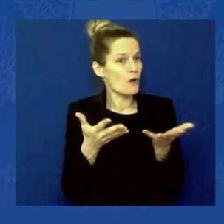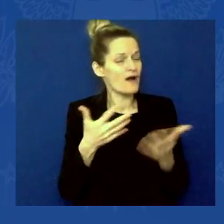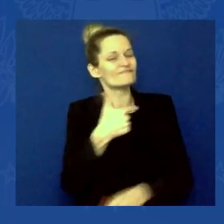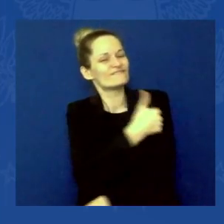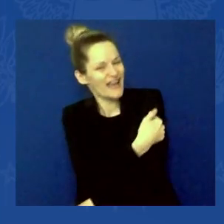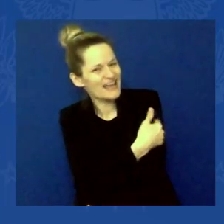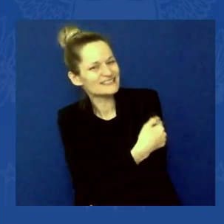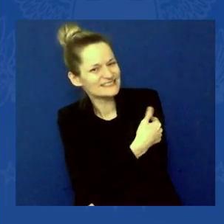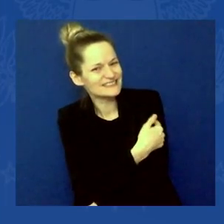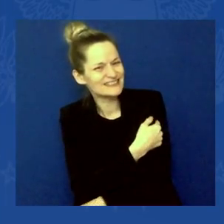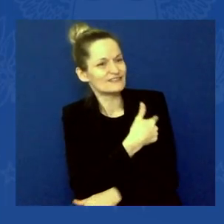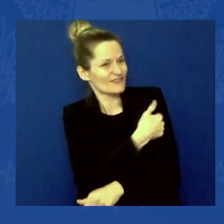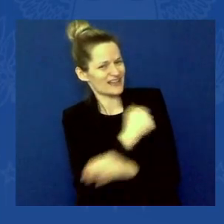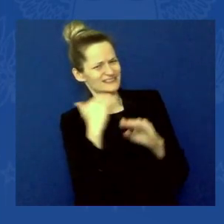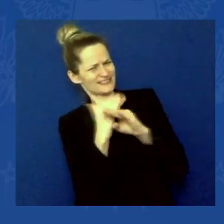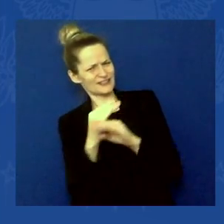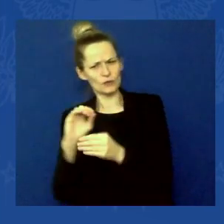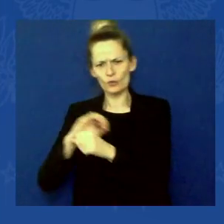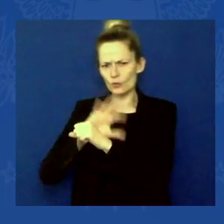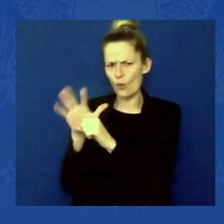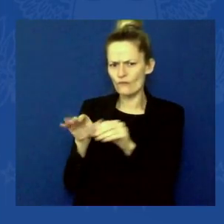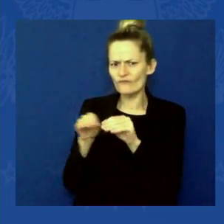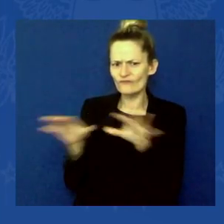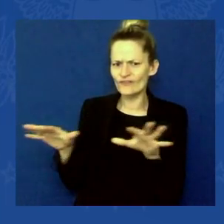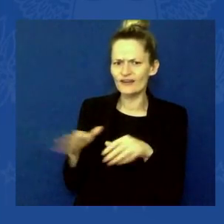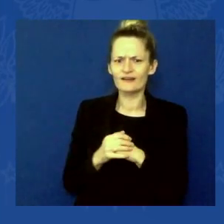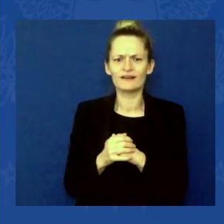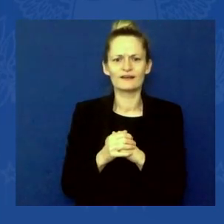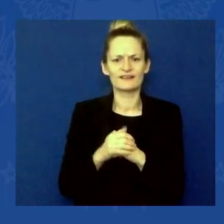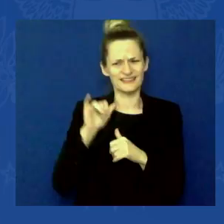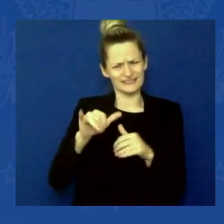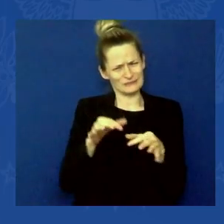this year -- for the remainder of this year. Now, let me turn to Afghanistan.